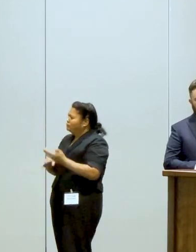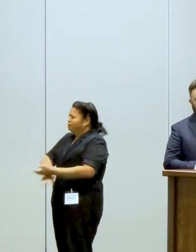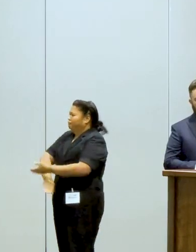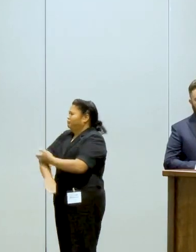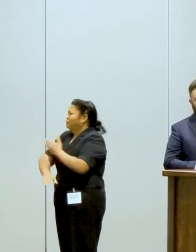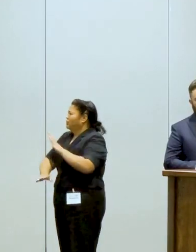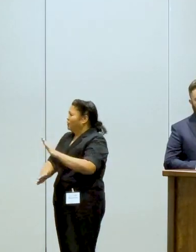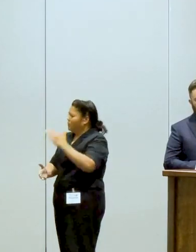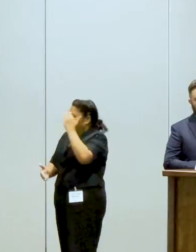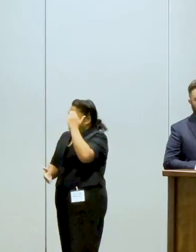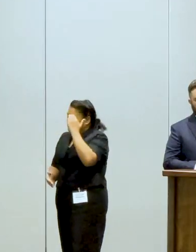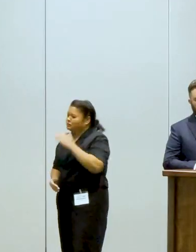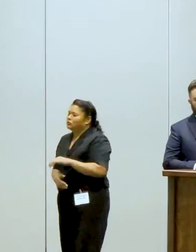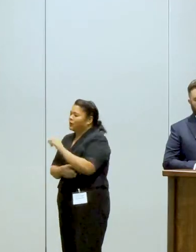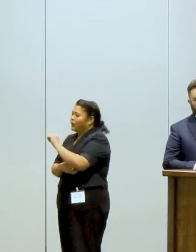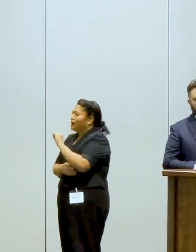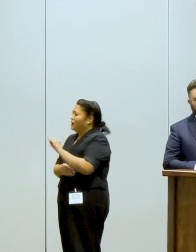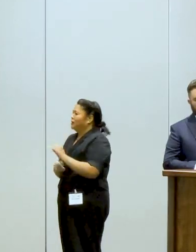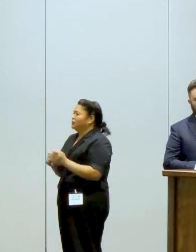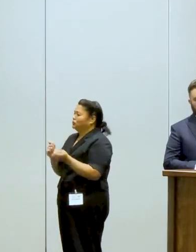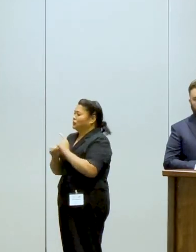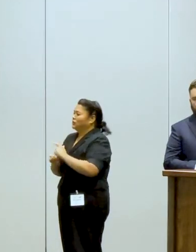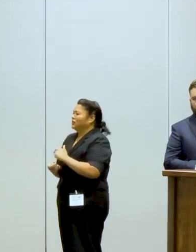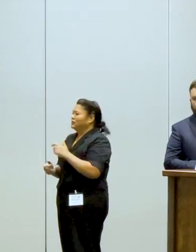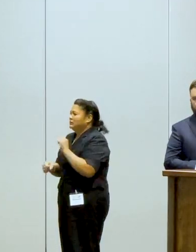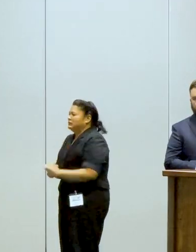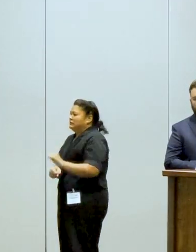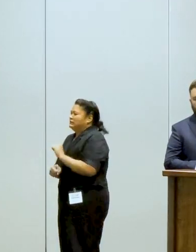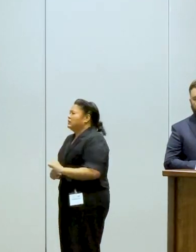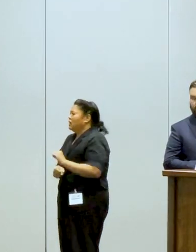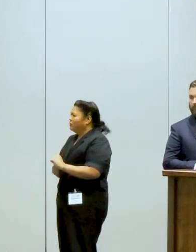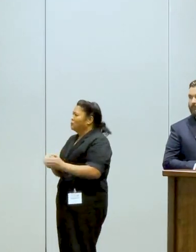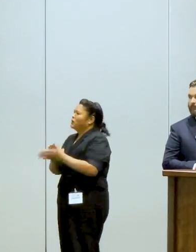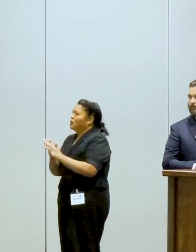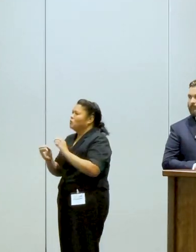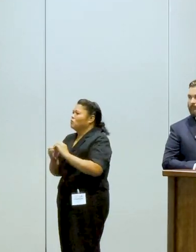transforms effort into expression through voice